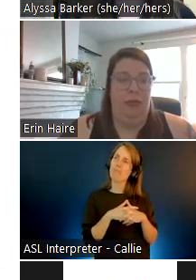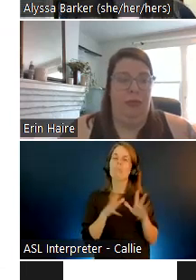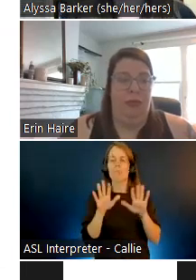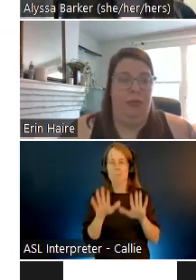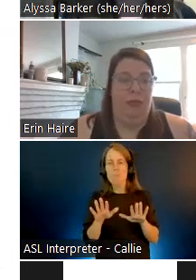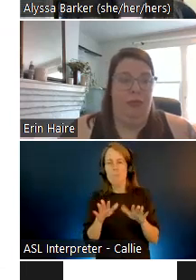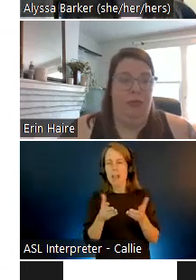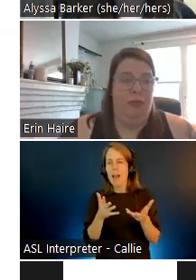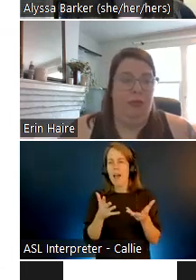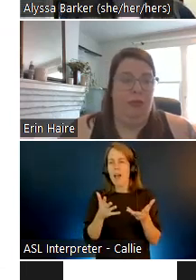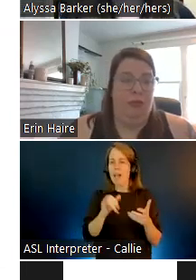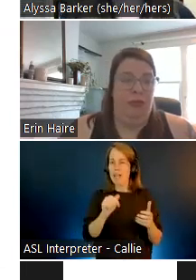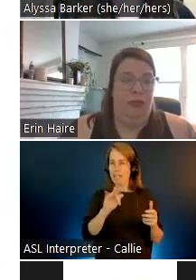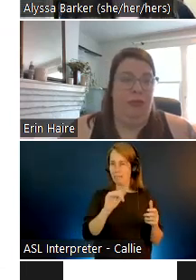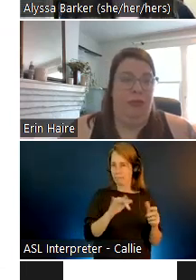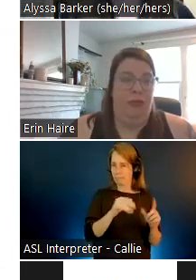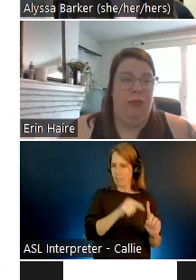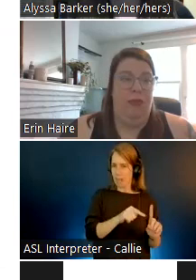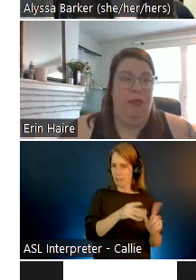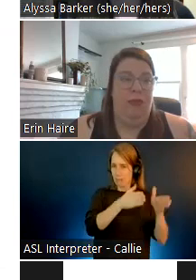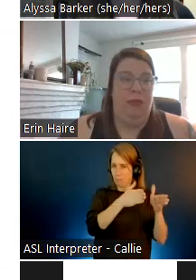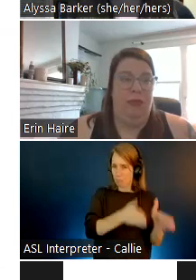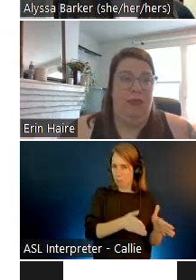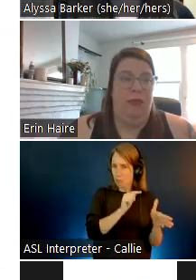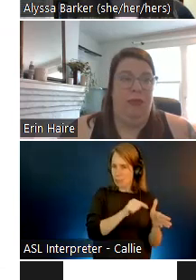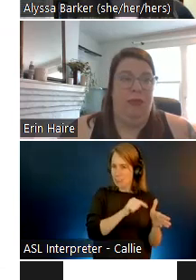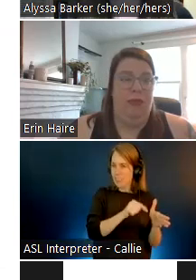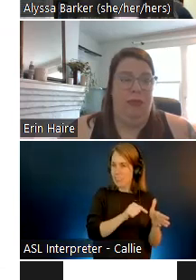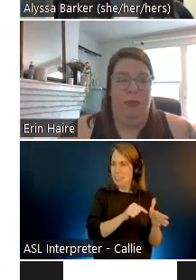about you know how much do you want your landlord to know all your business about